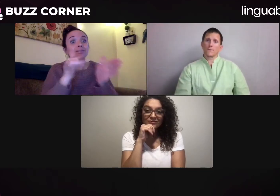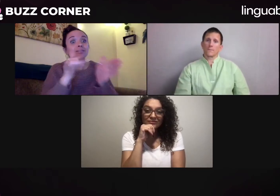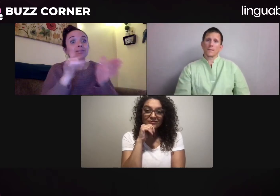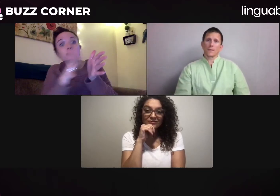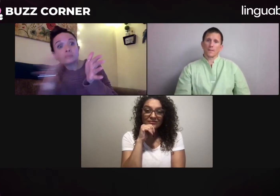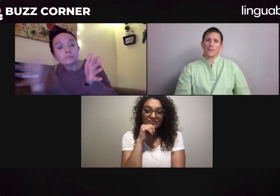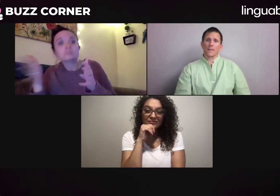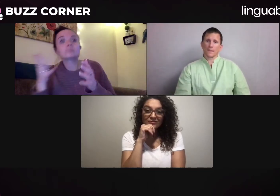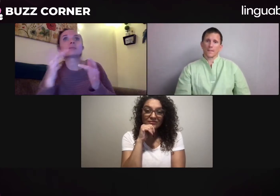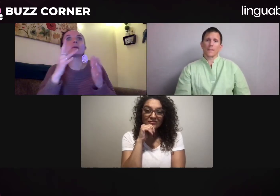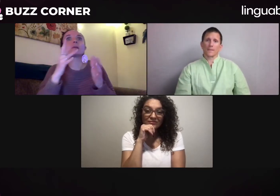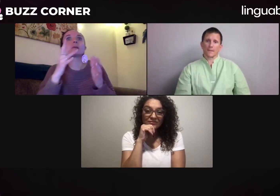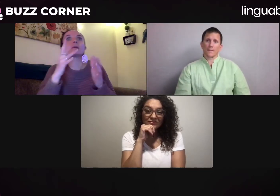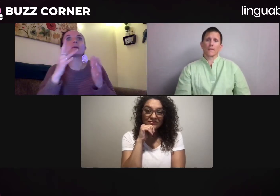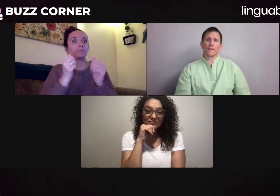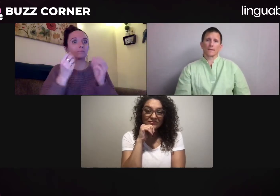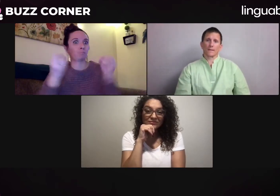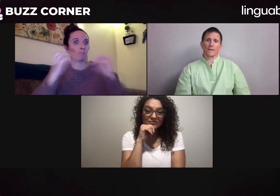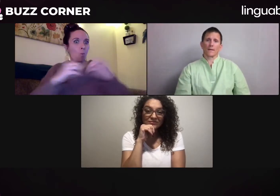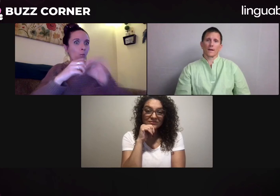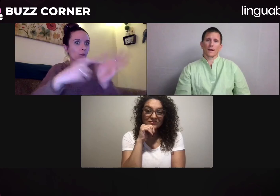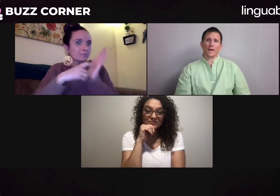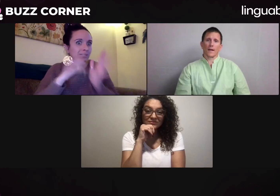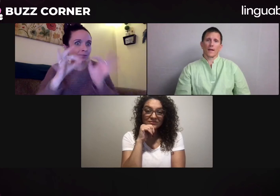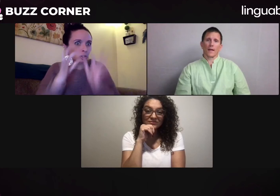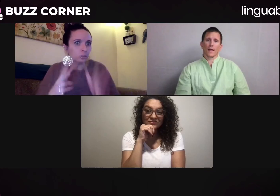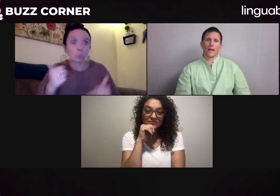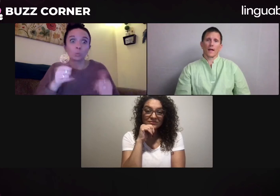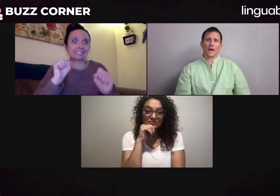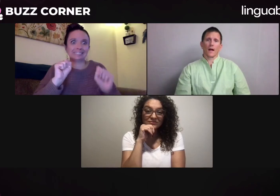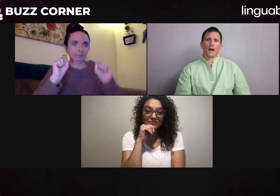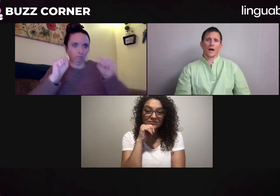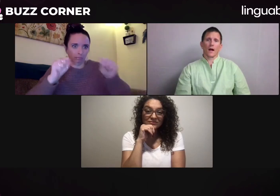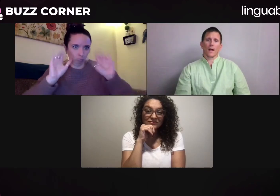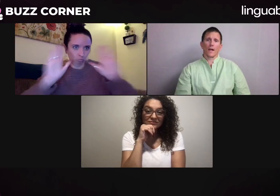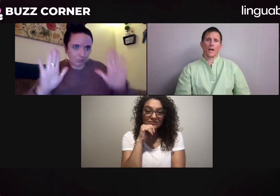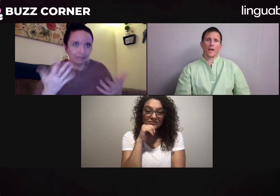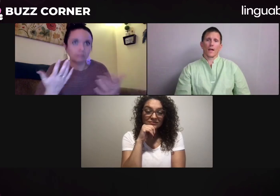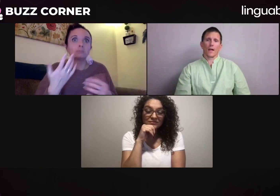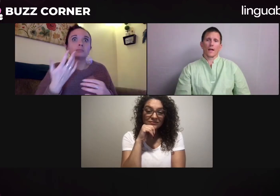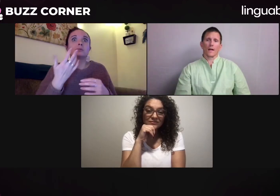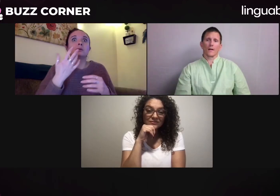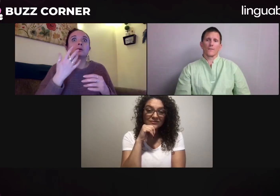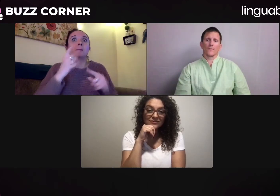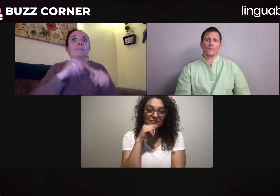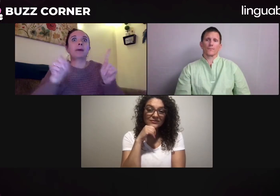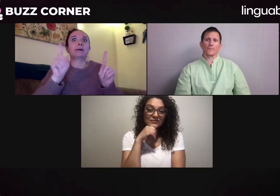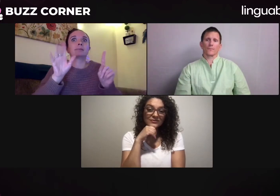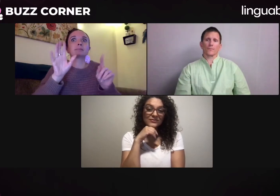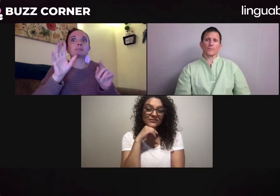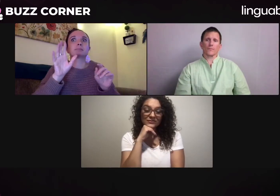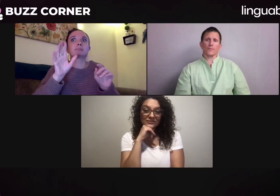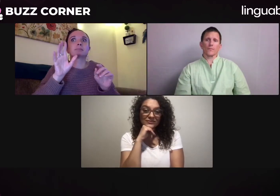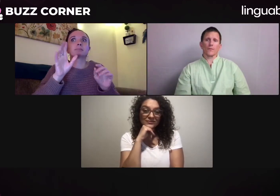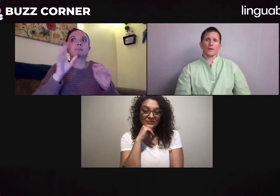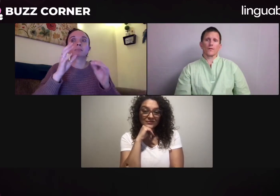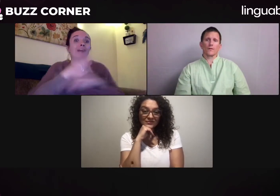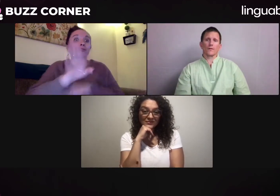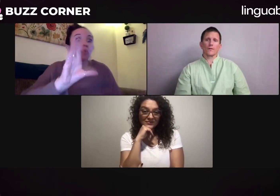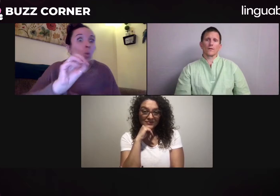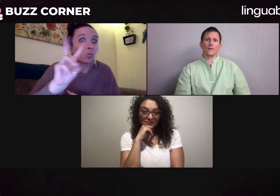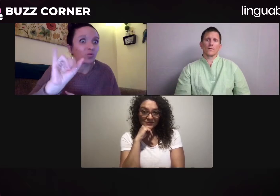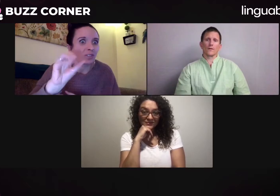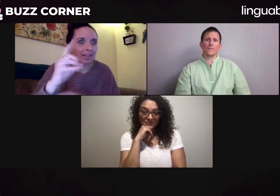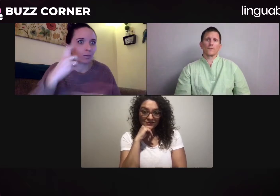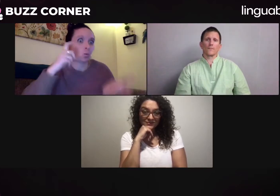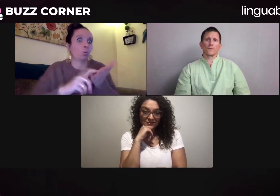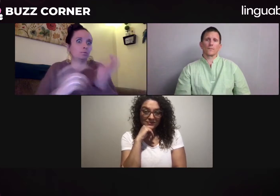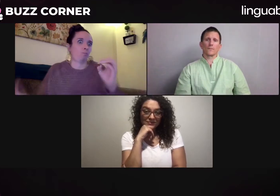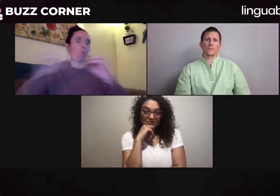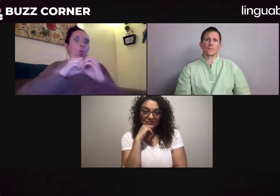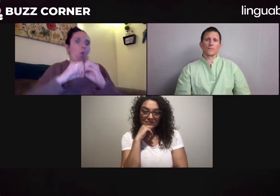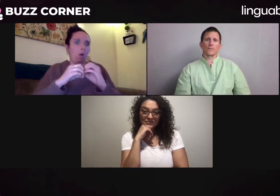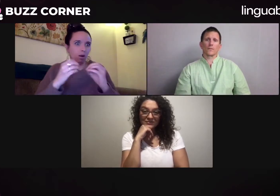and appropriate acceptance of assignments.